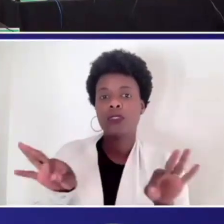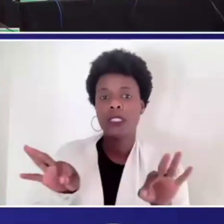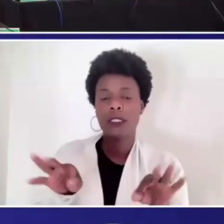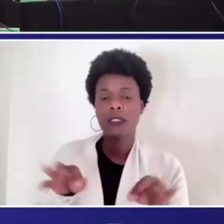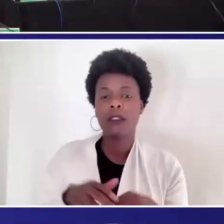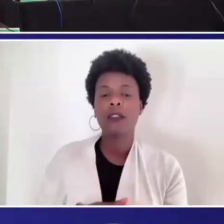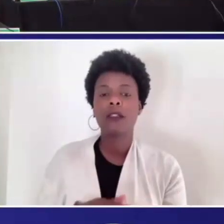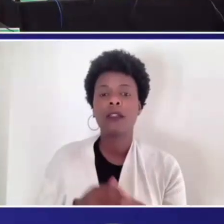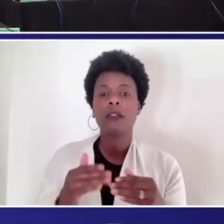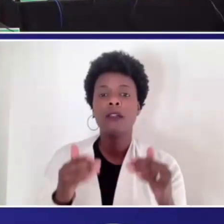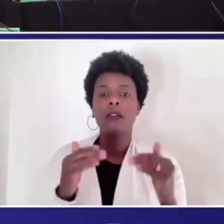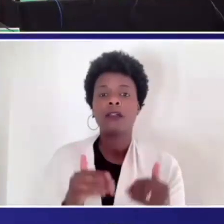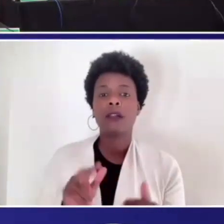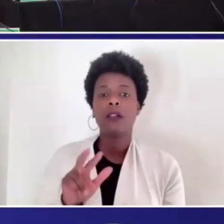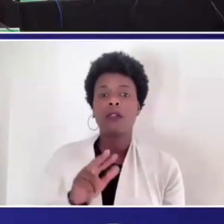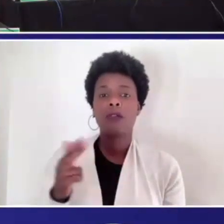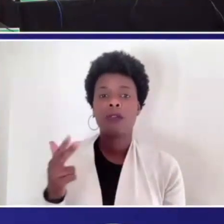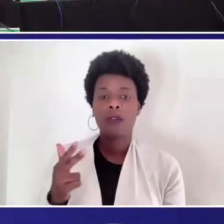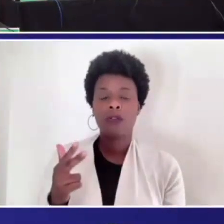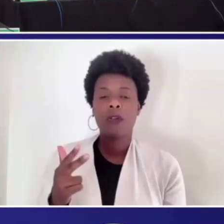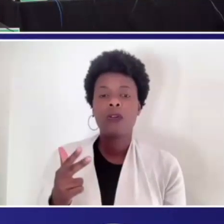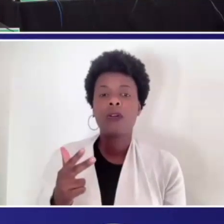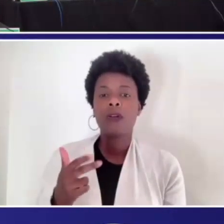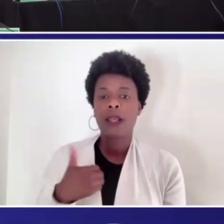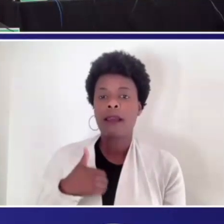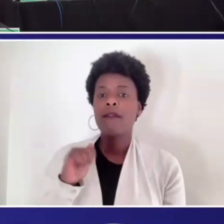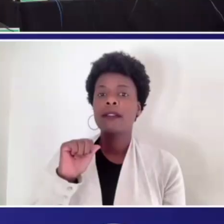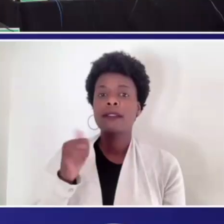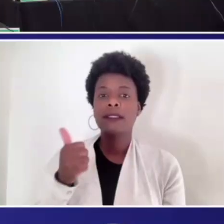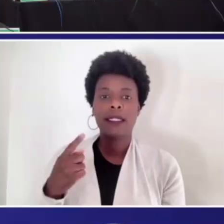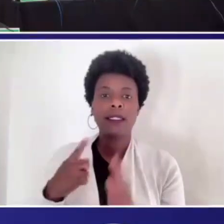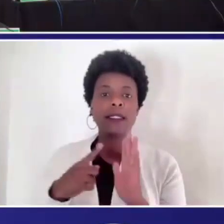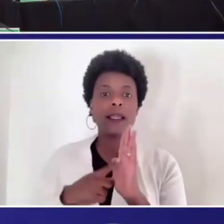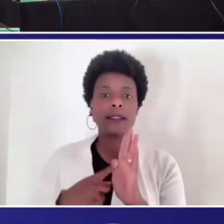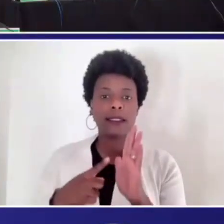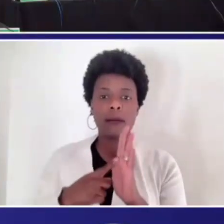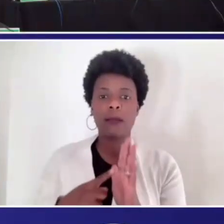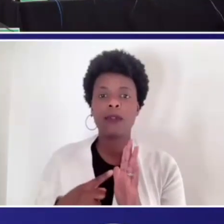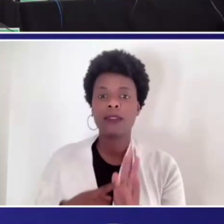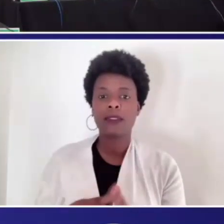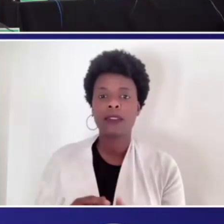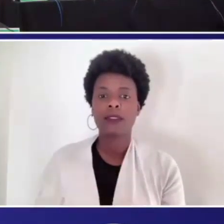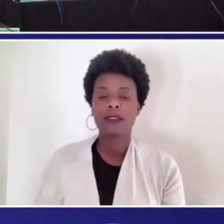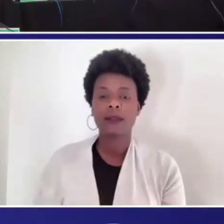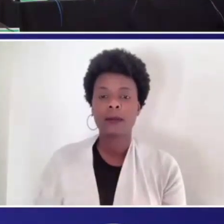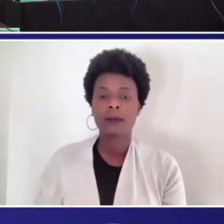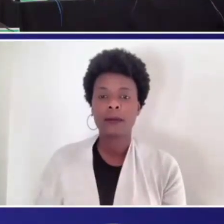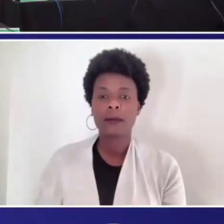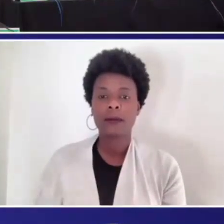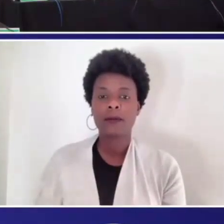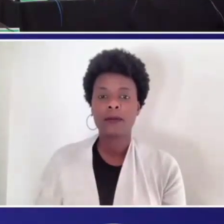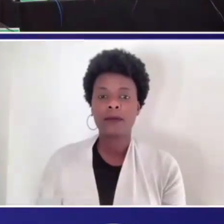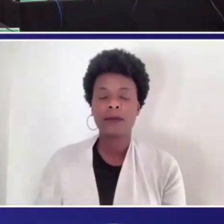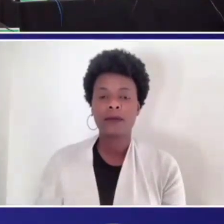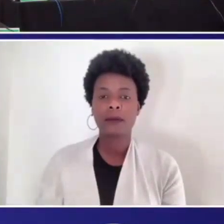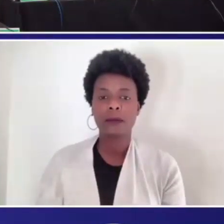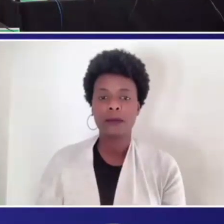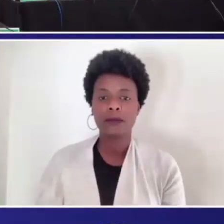And then there are ten examples of the degrees that are named out in the particular fields.